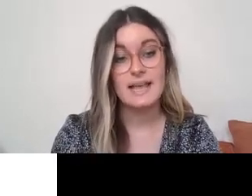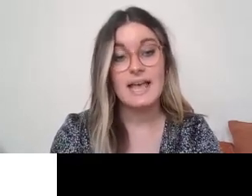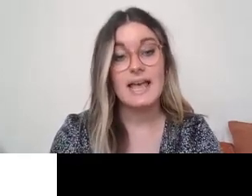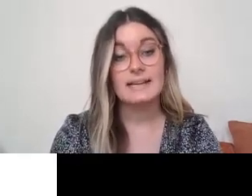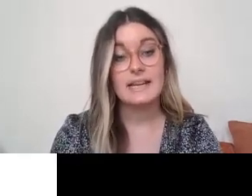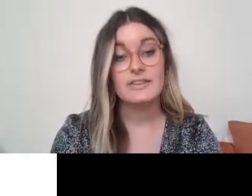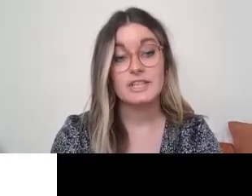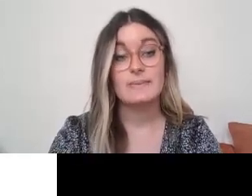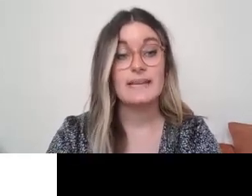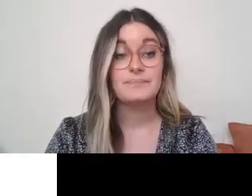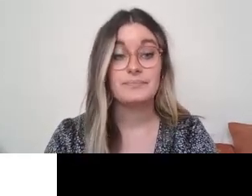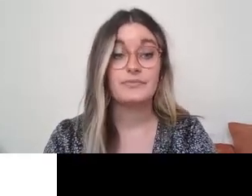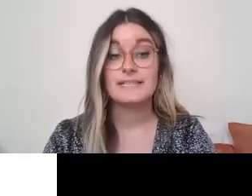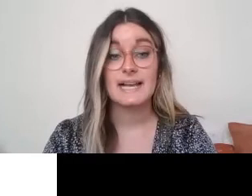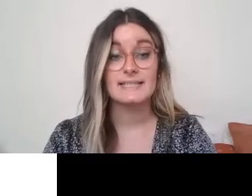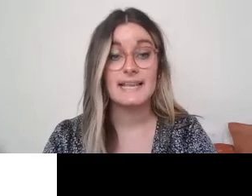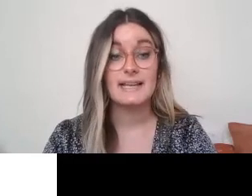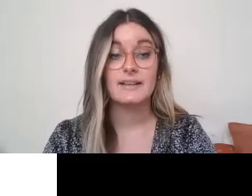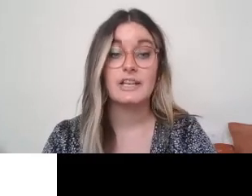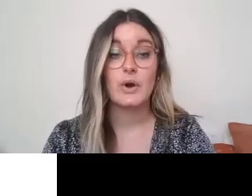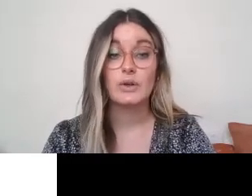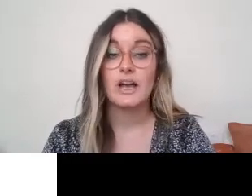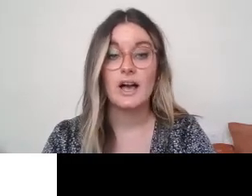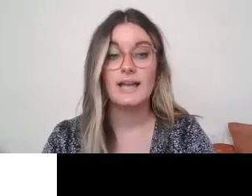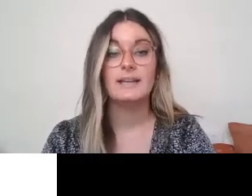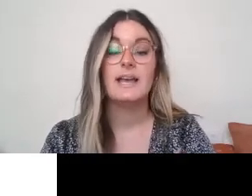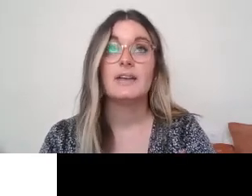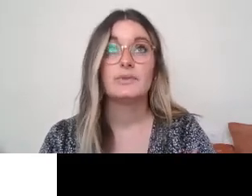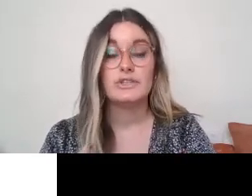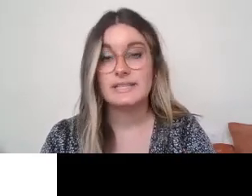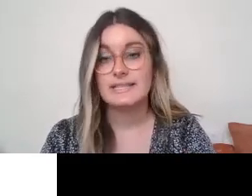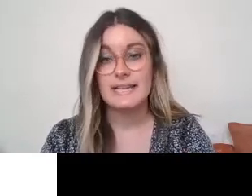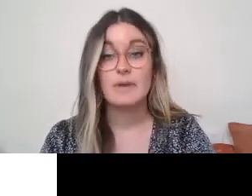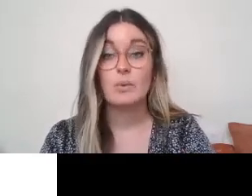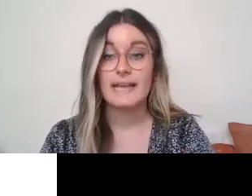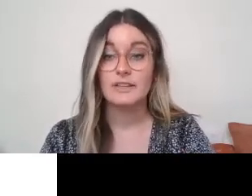And here this could be discussing, you know, early on, reducing the stigma, what that looks like,